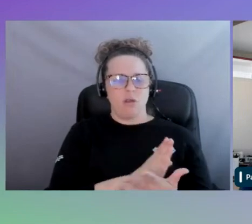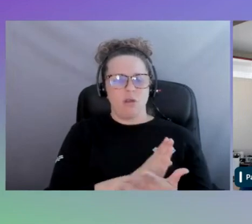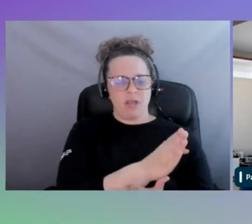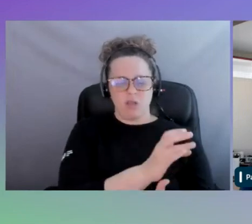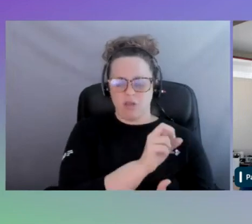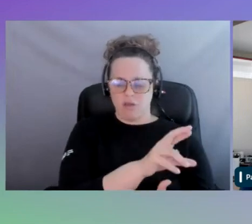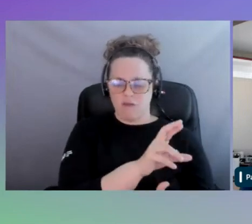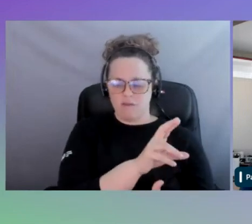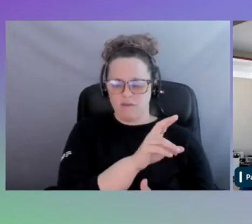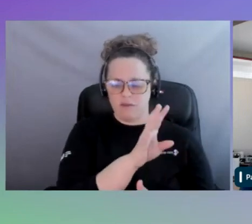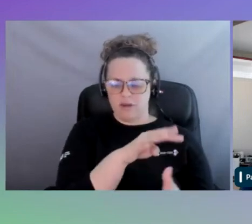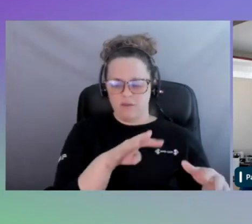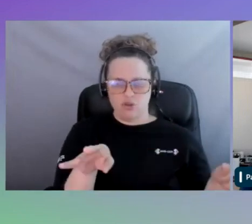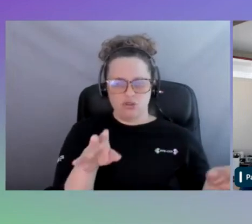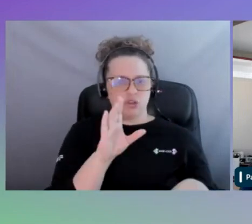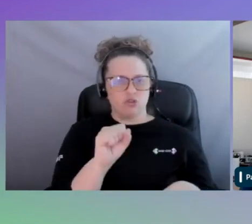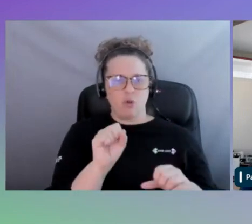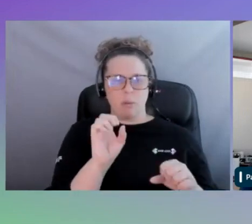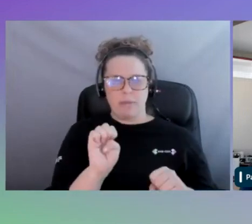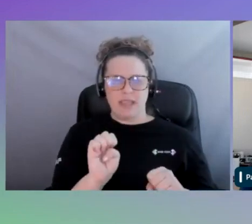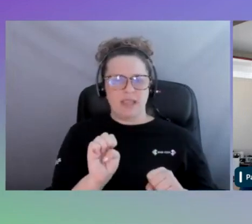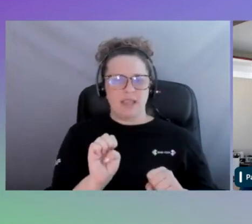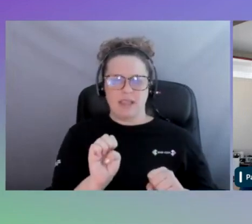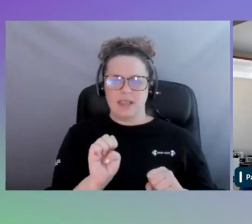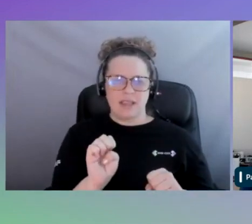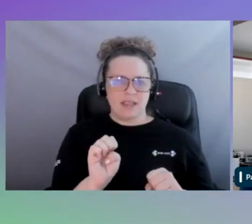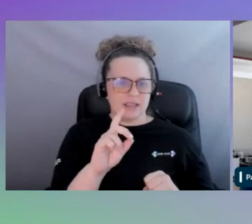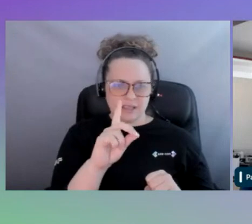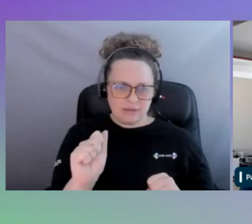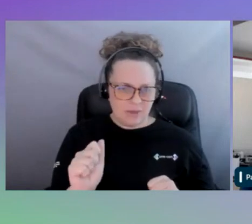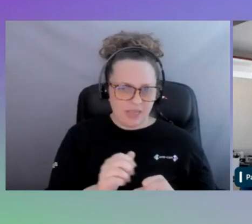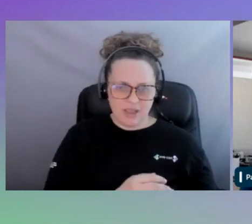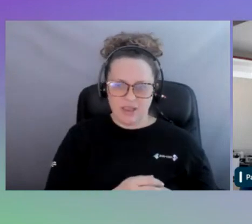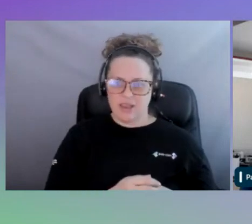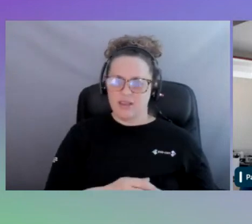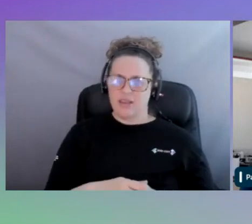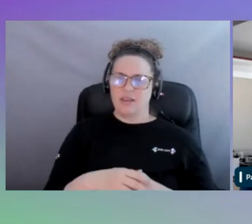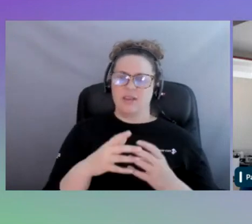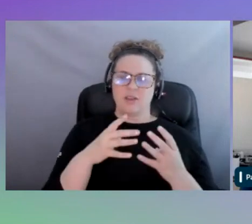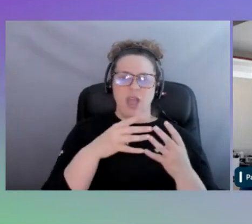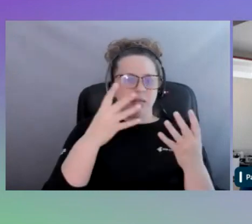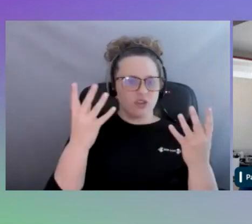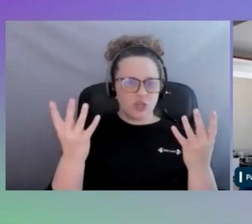disability, it could be LGBT concerns, it could be inclusion